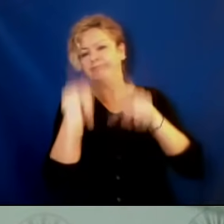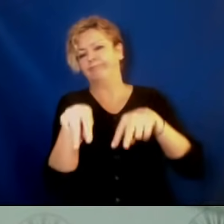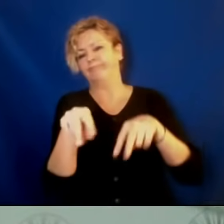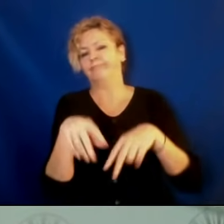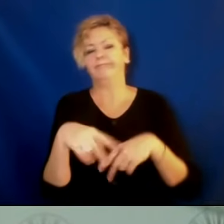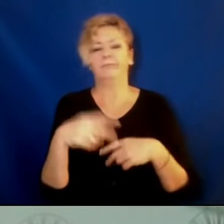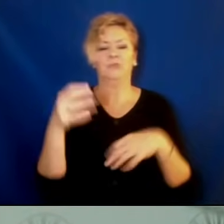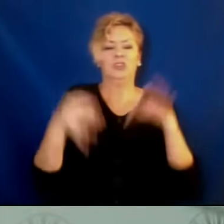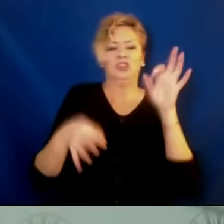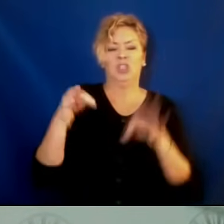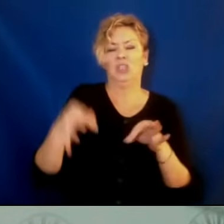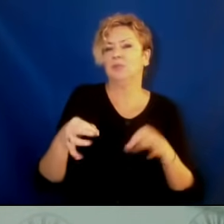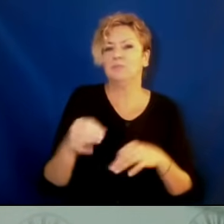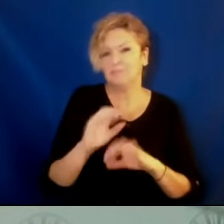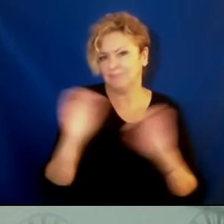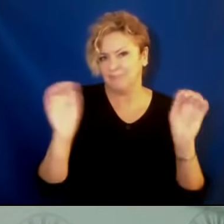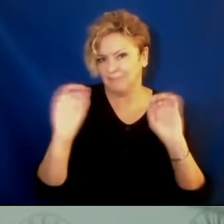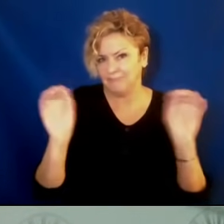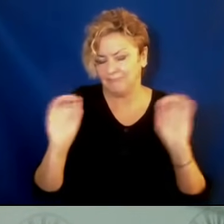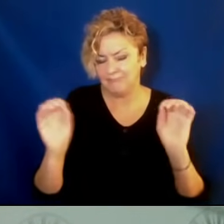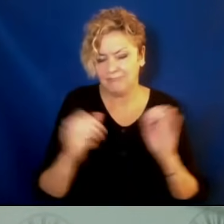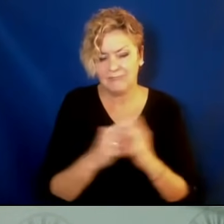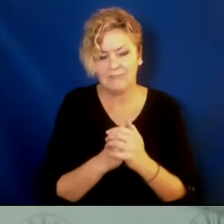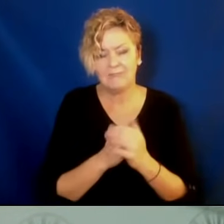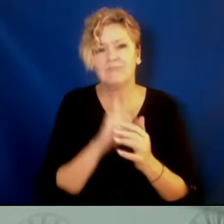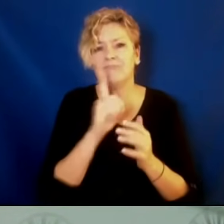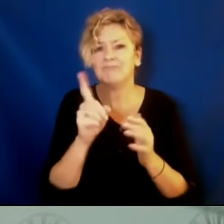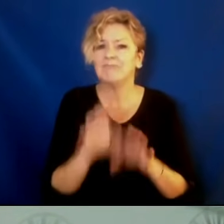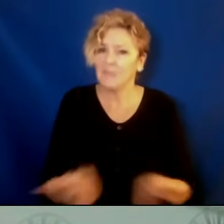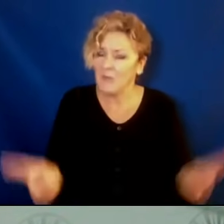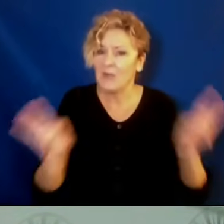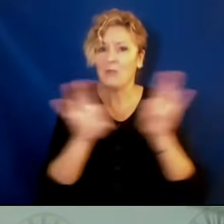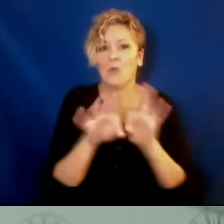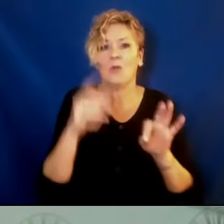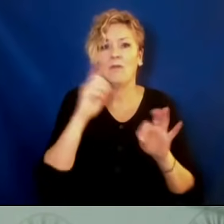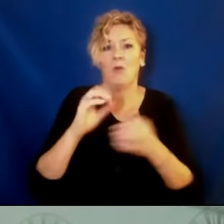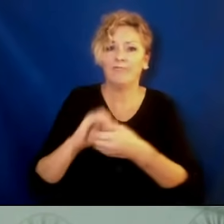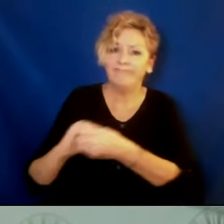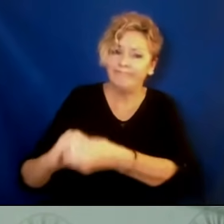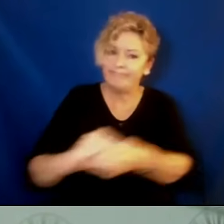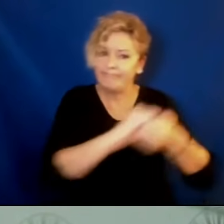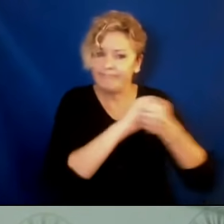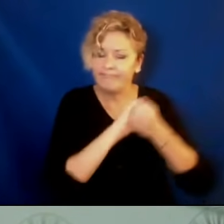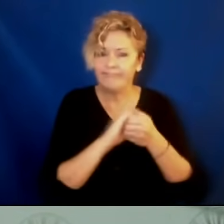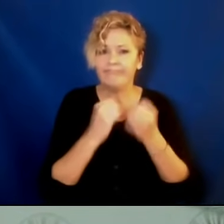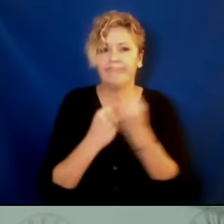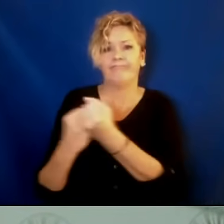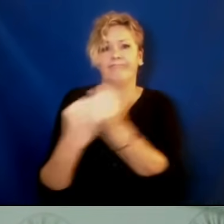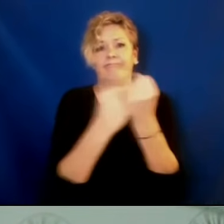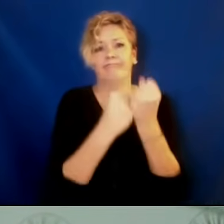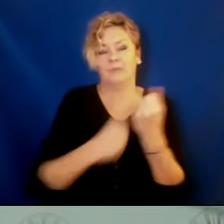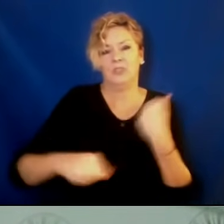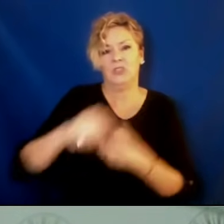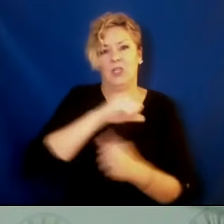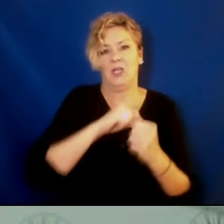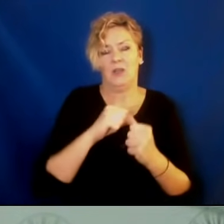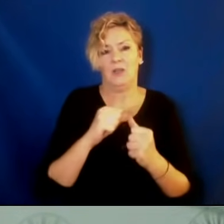develop symptoms, keep in mind, it does mean that COVID-19 and the situation is more likely, please arrange to get tested as soon as